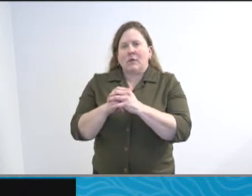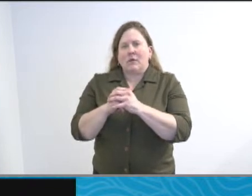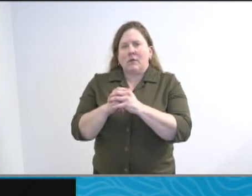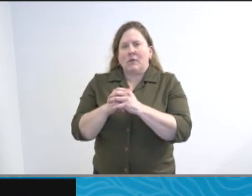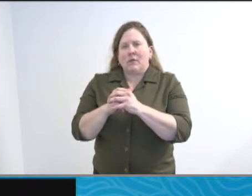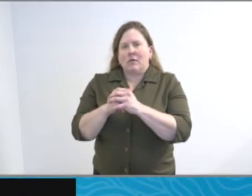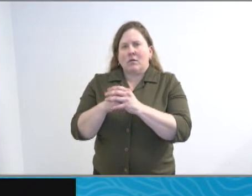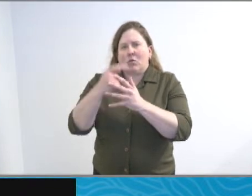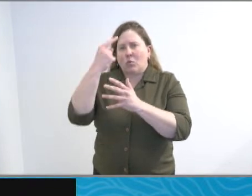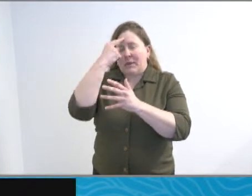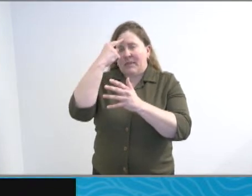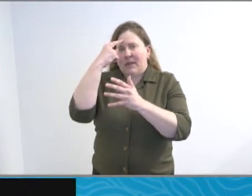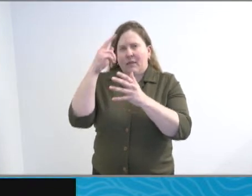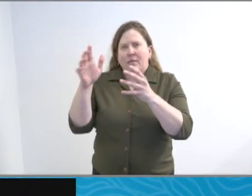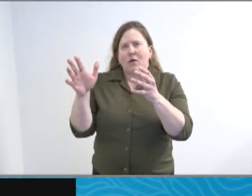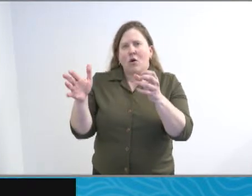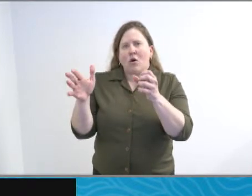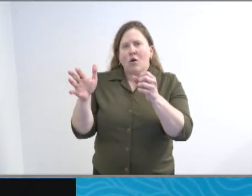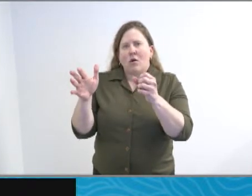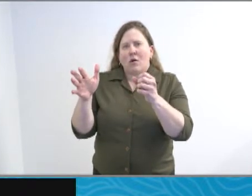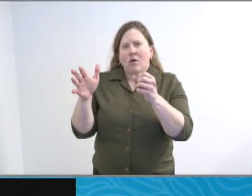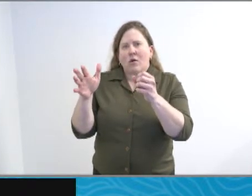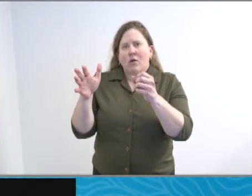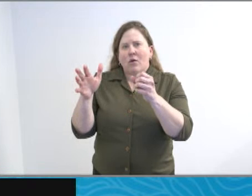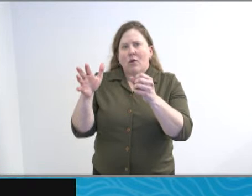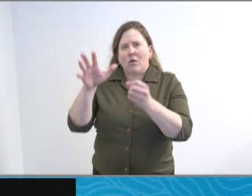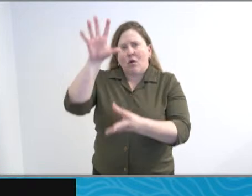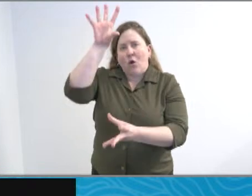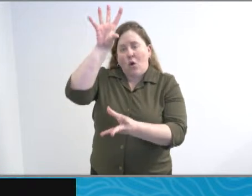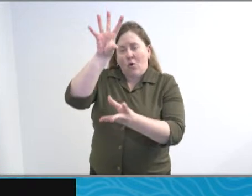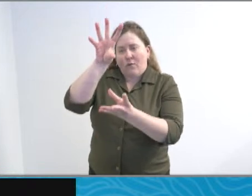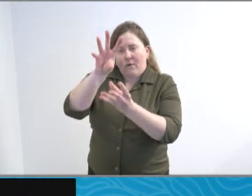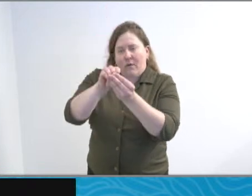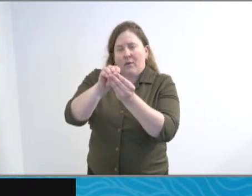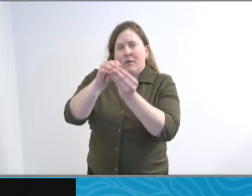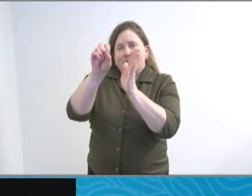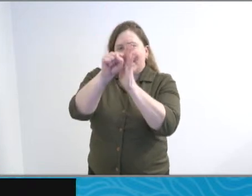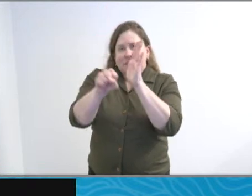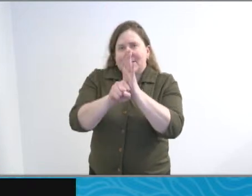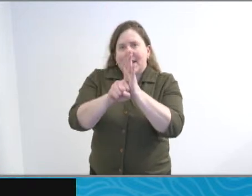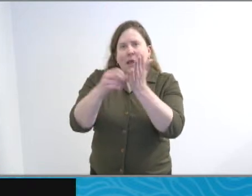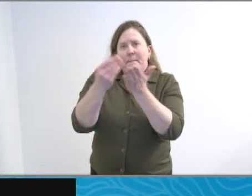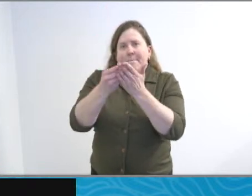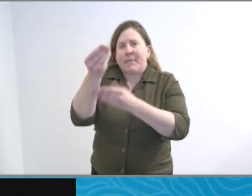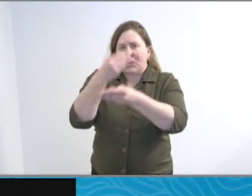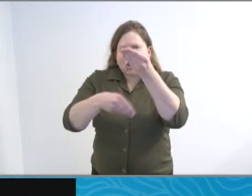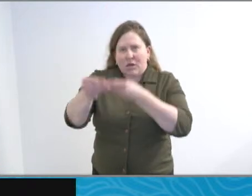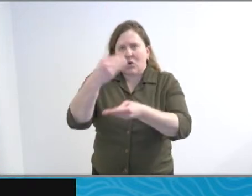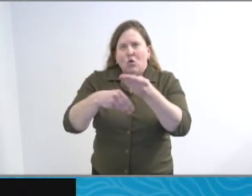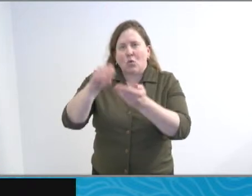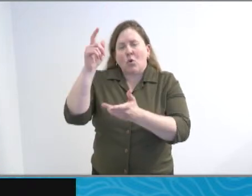in the overall budget, and that's the overall state budget. What we are anticipating though,